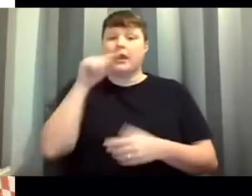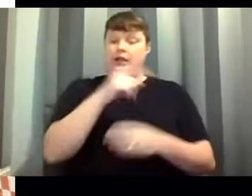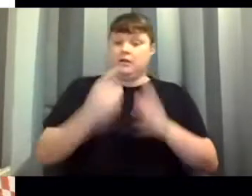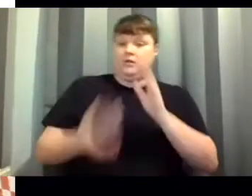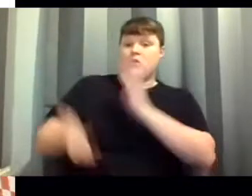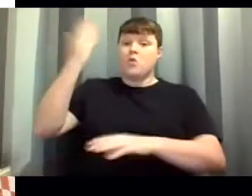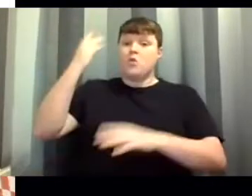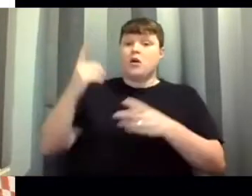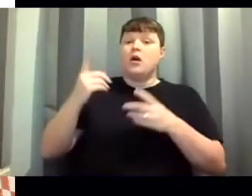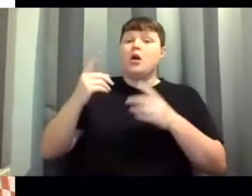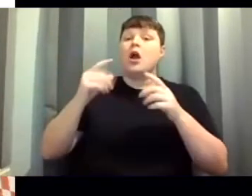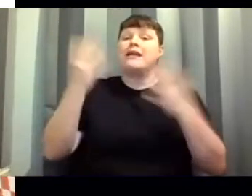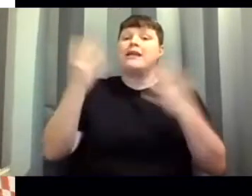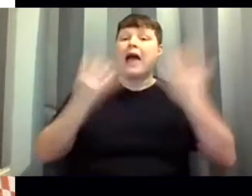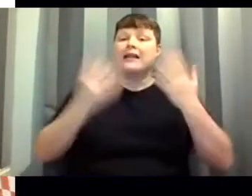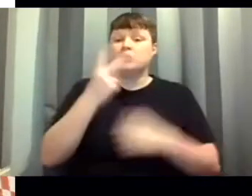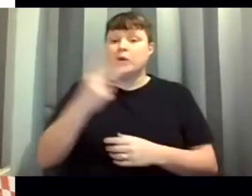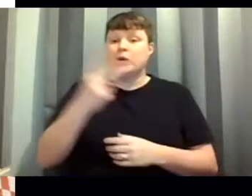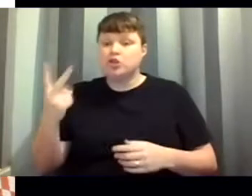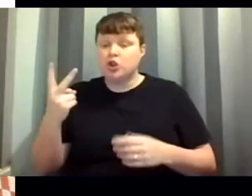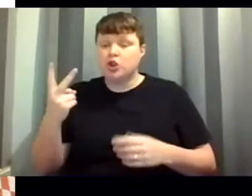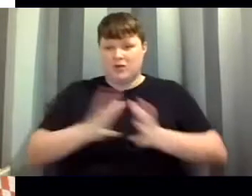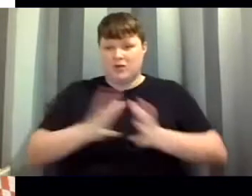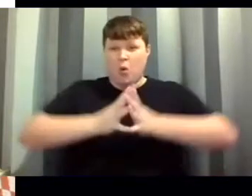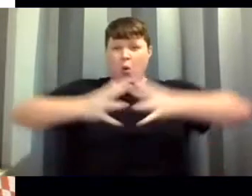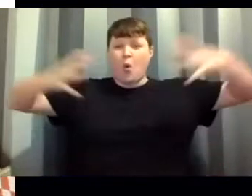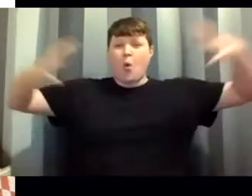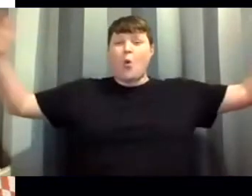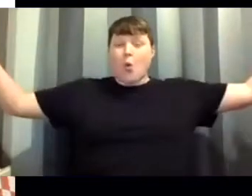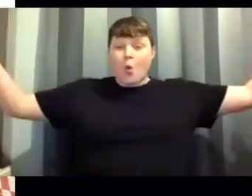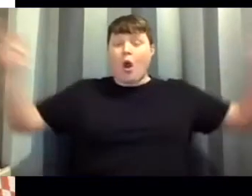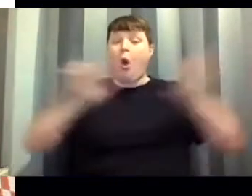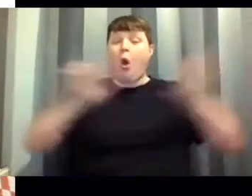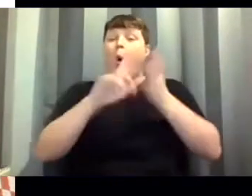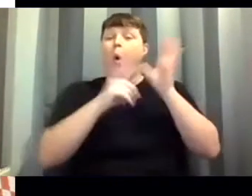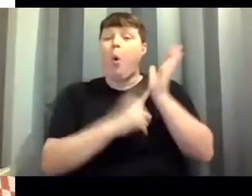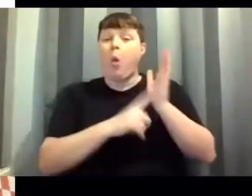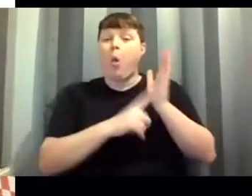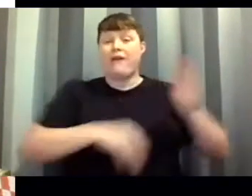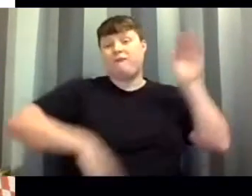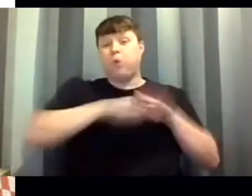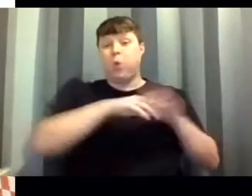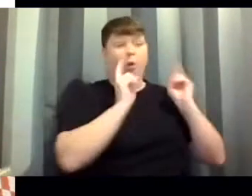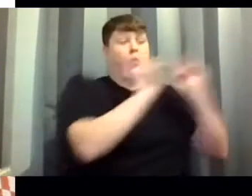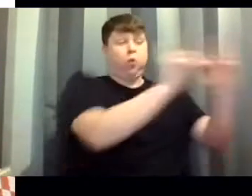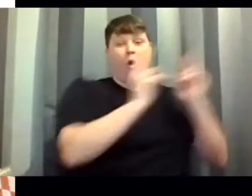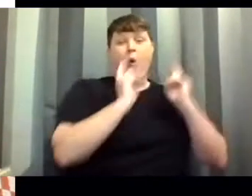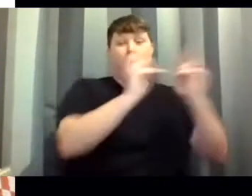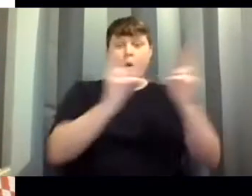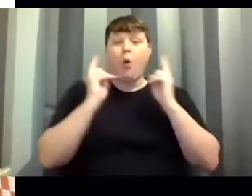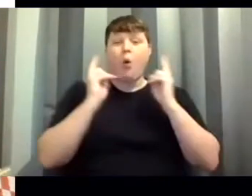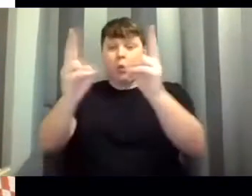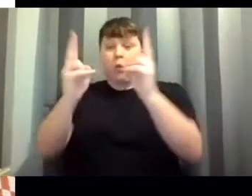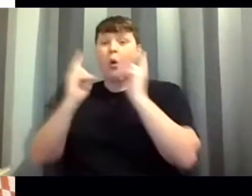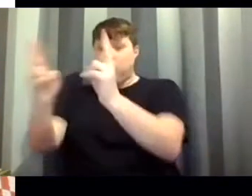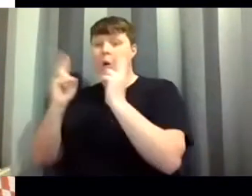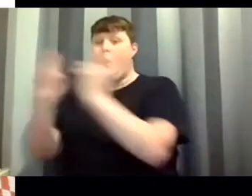a hot giant hall filled with galleries where people - human computers - would write down